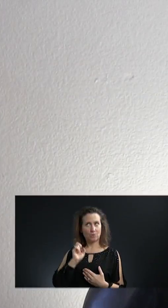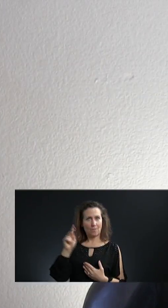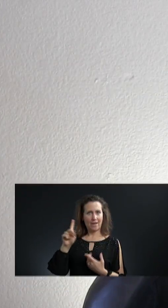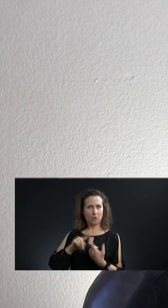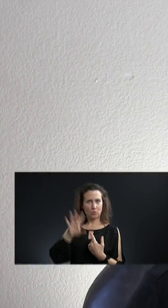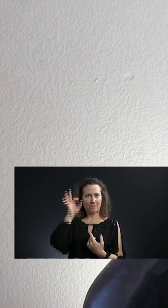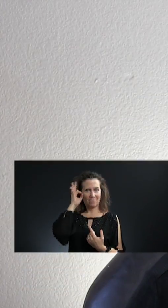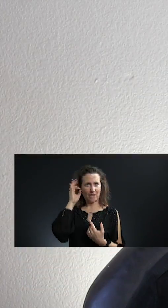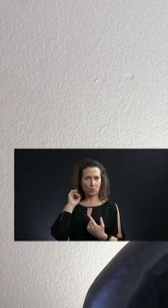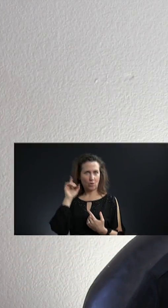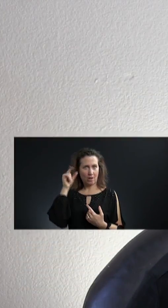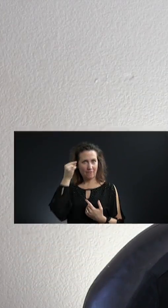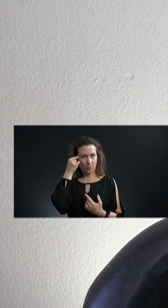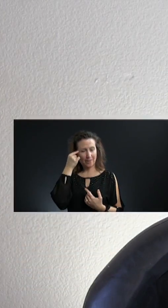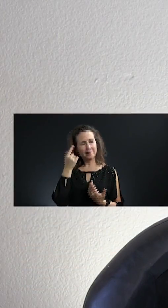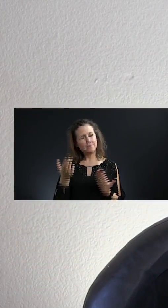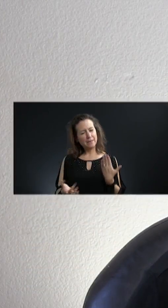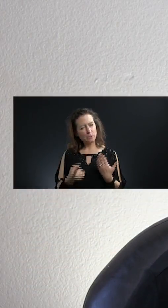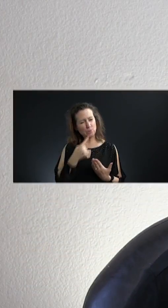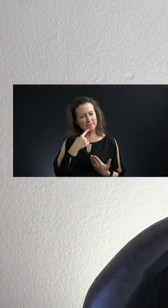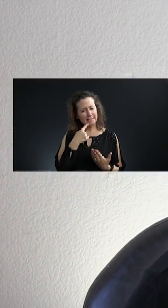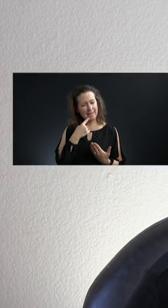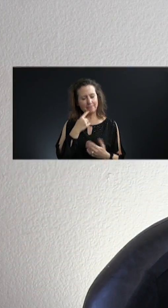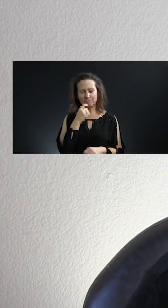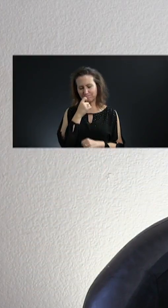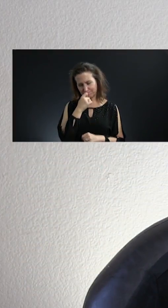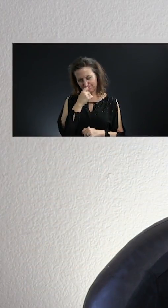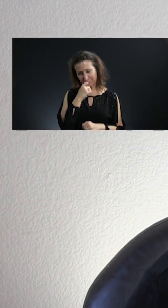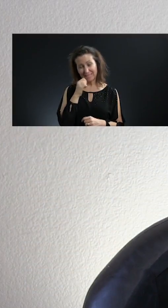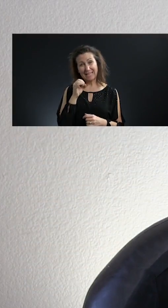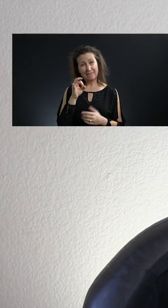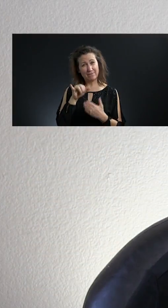Now you may say well, you [know] what if it goes back to the federal government. That's not a bad thing